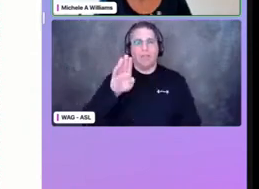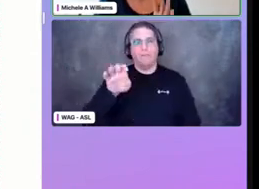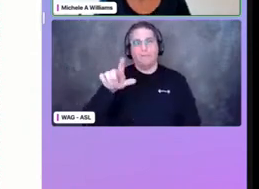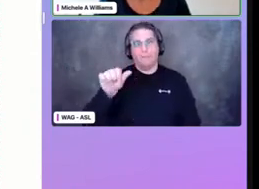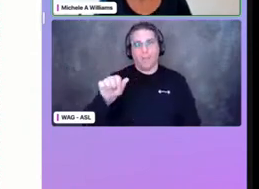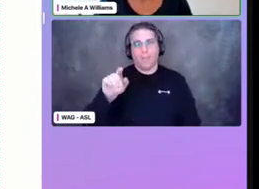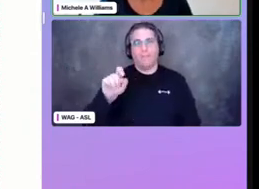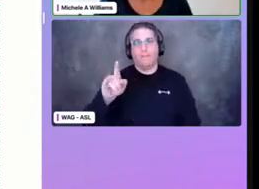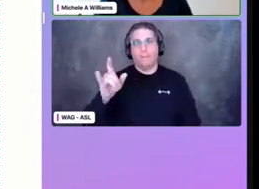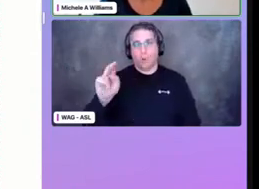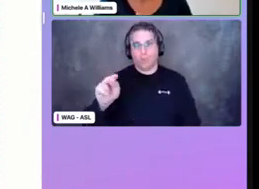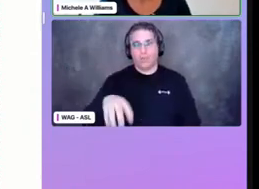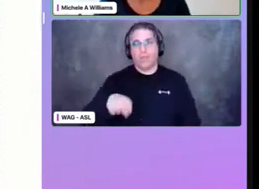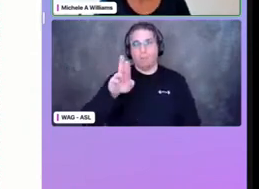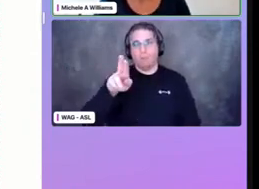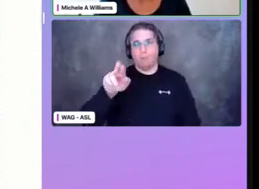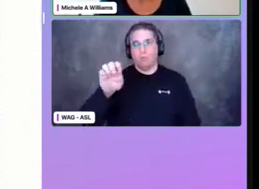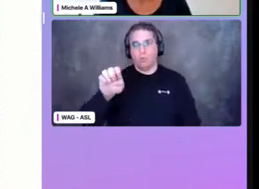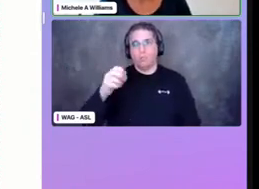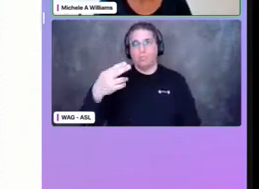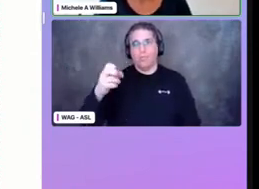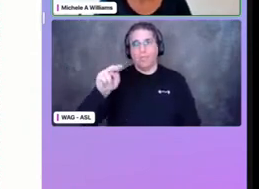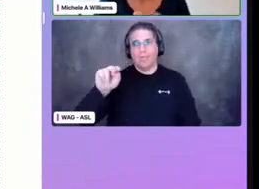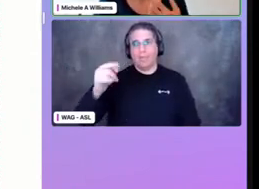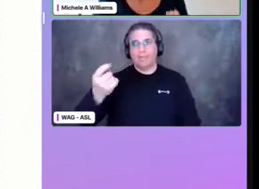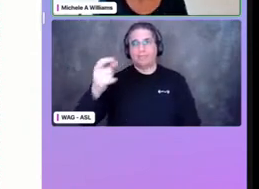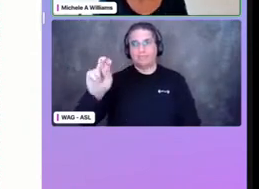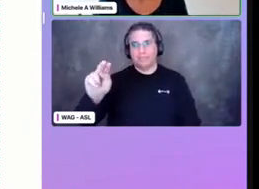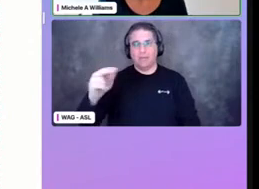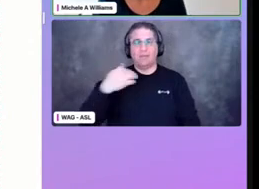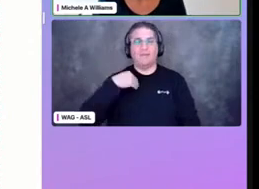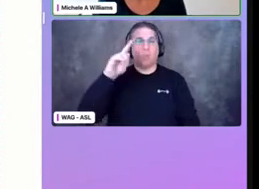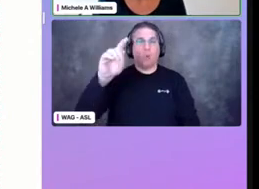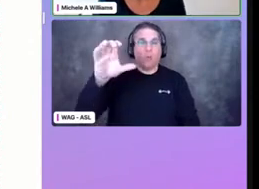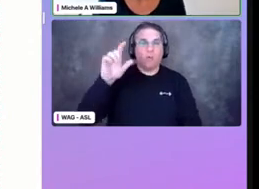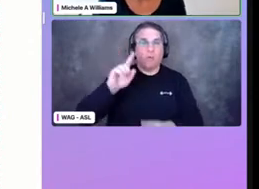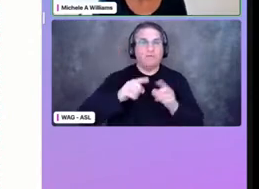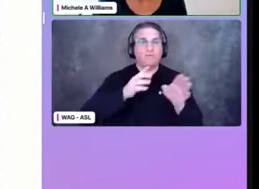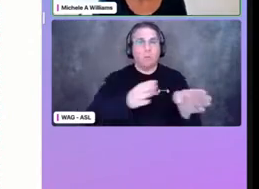colleague, universal methods of design. Bella Martin and